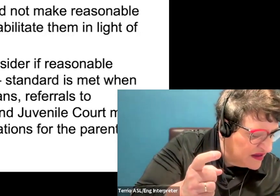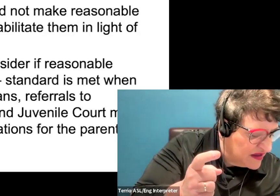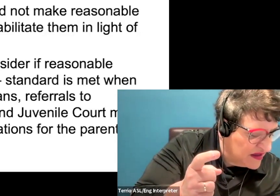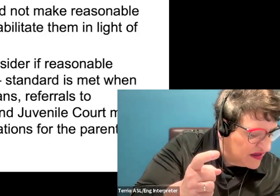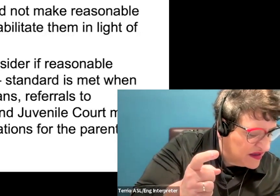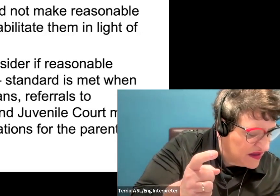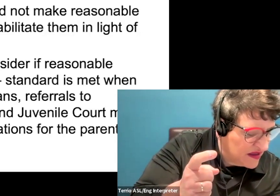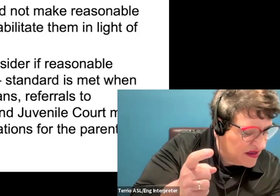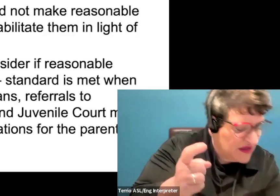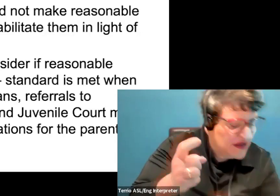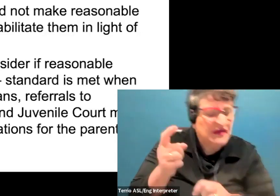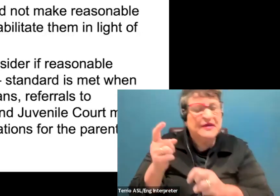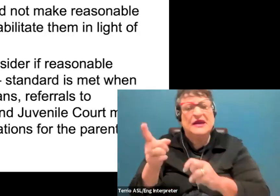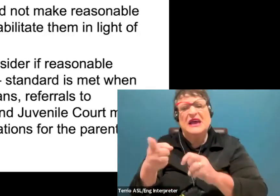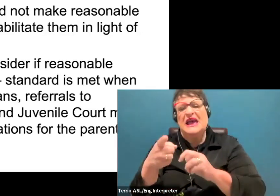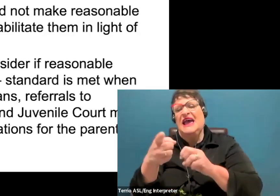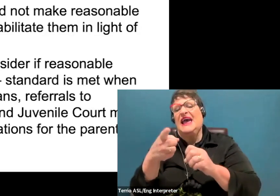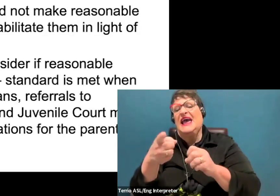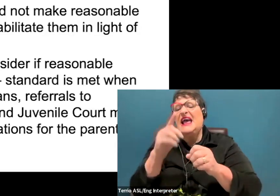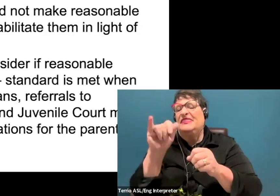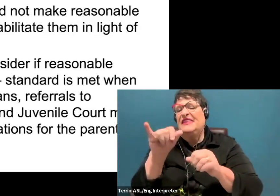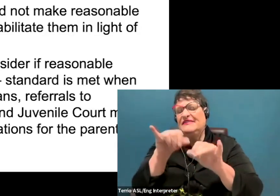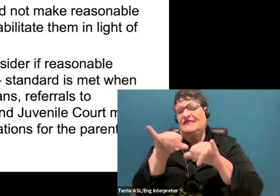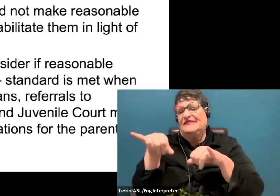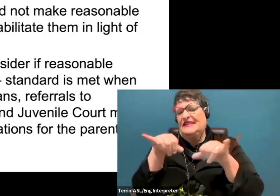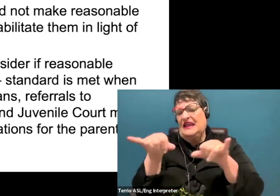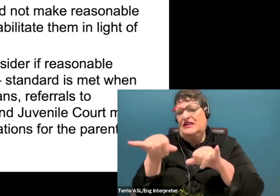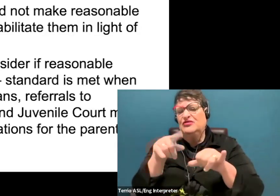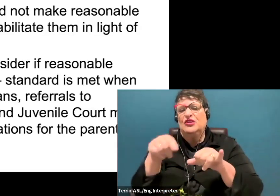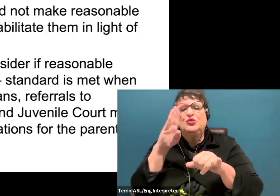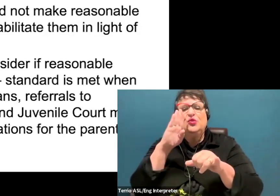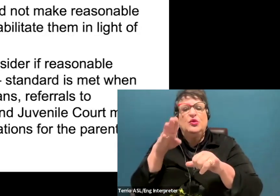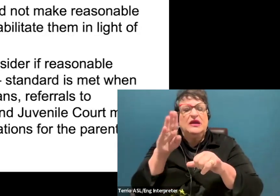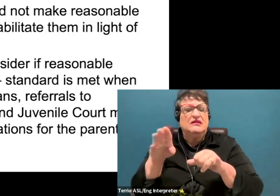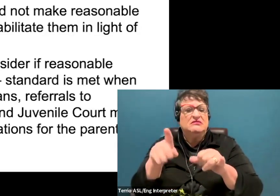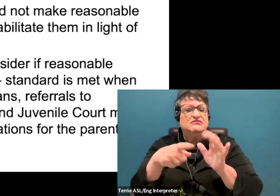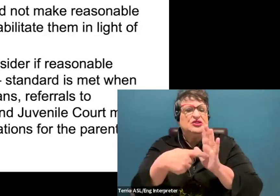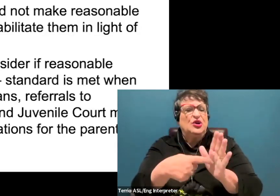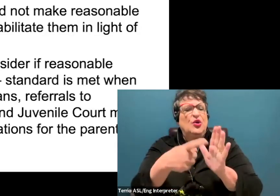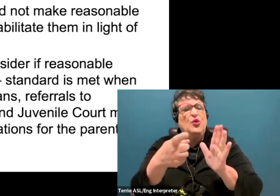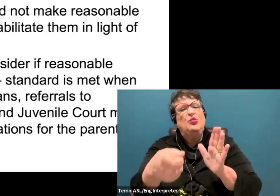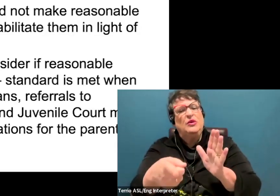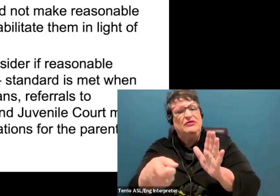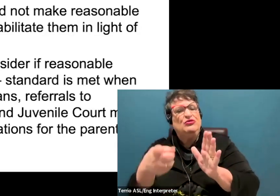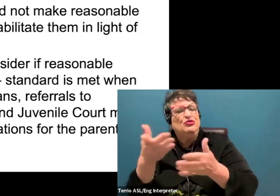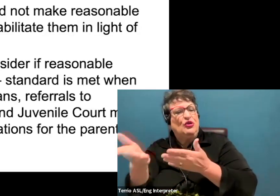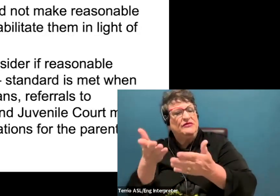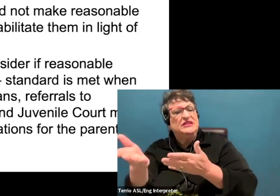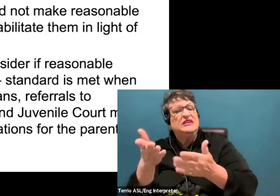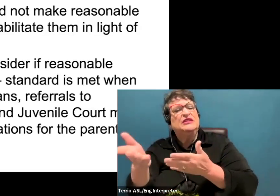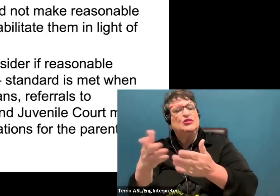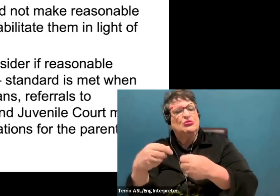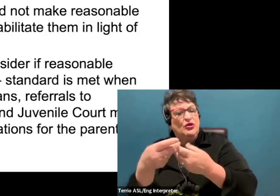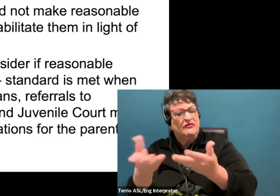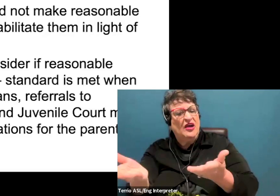and that standard will be met when services are provided, things like assessments, case plans, referrals to assistance, et cetera.